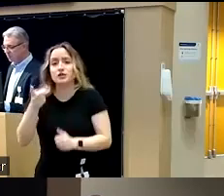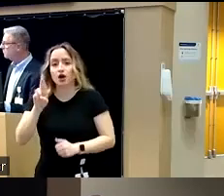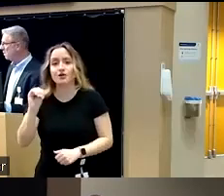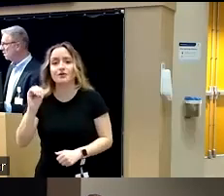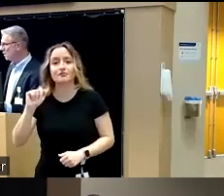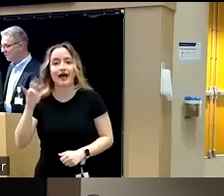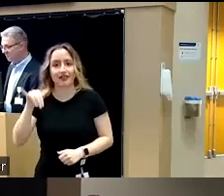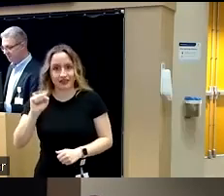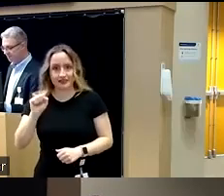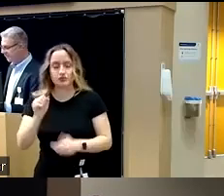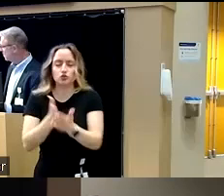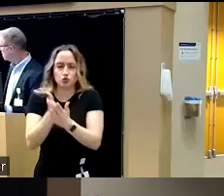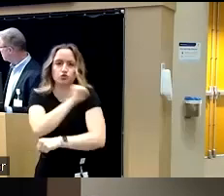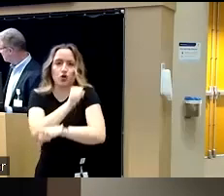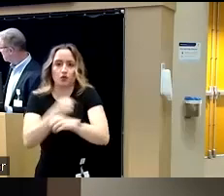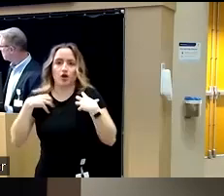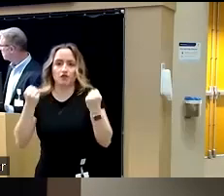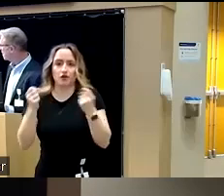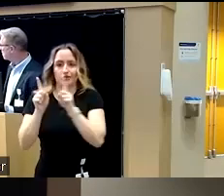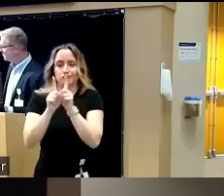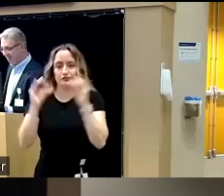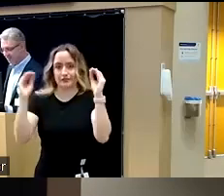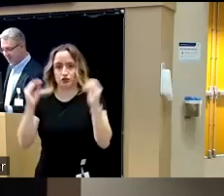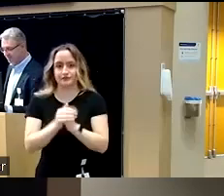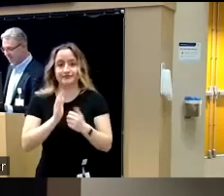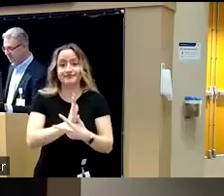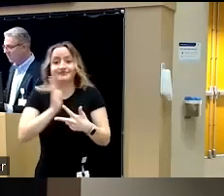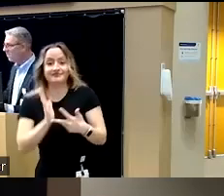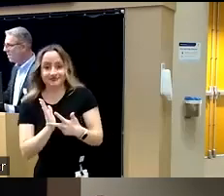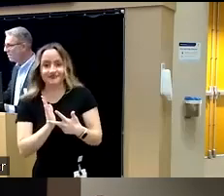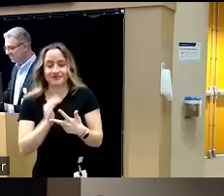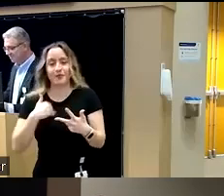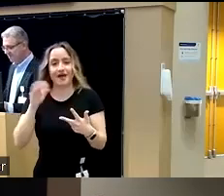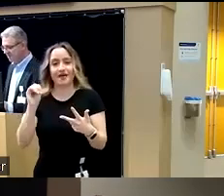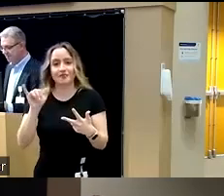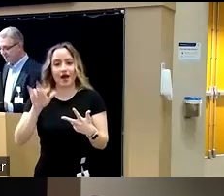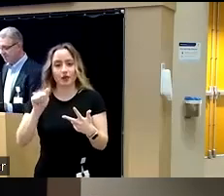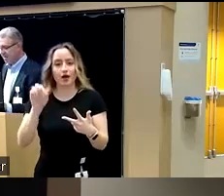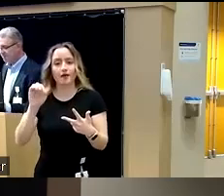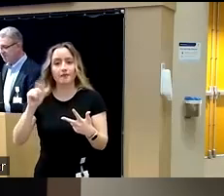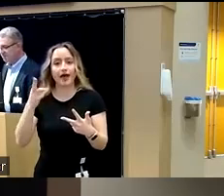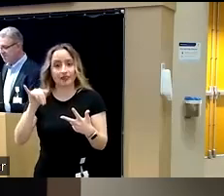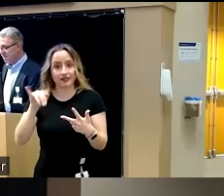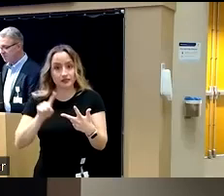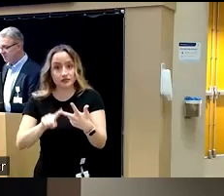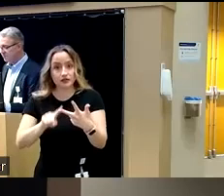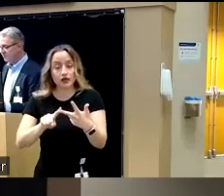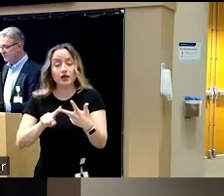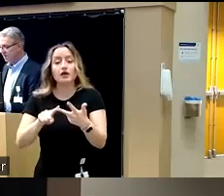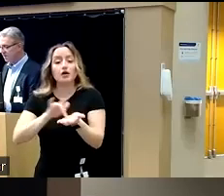through strong recovery next to Dr bashevitz is Dr Myra Mathis Dr Mathis is the medical director for